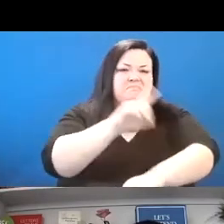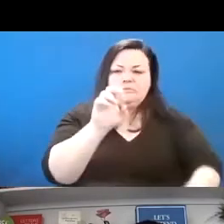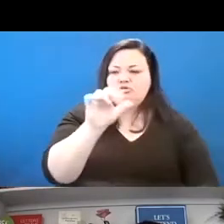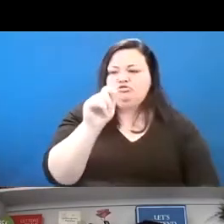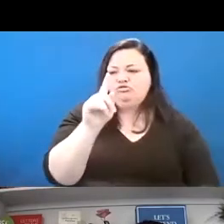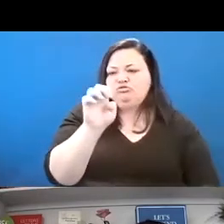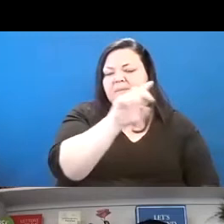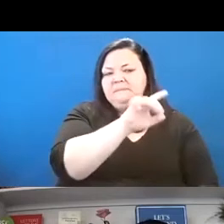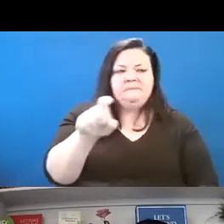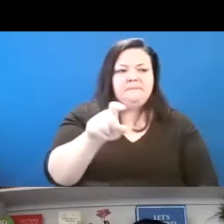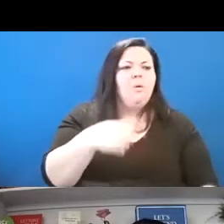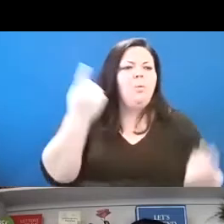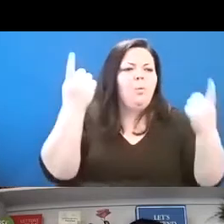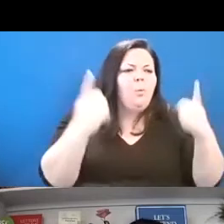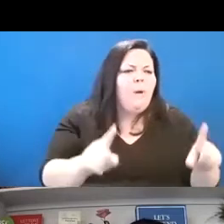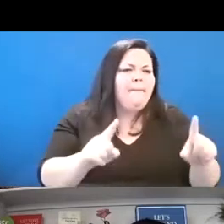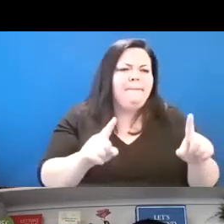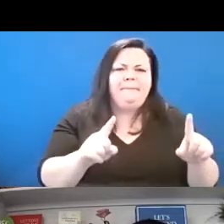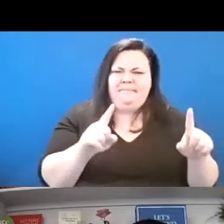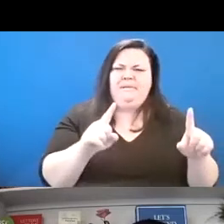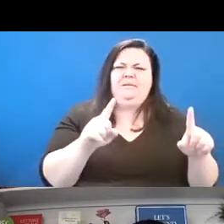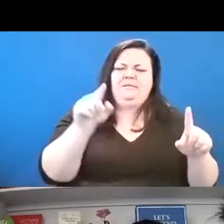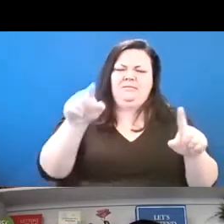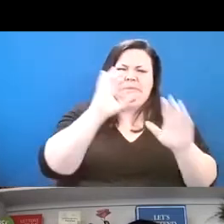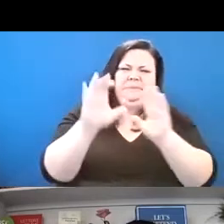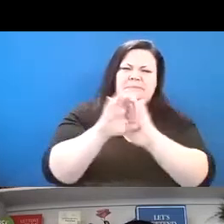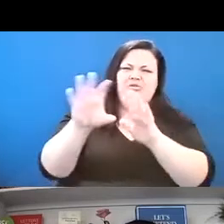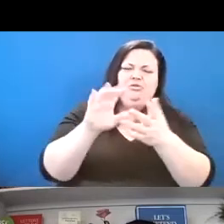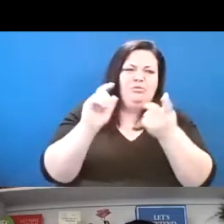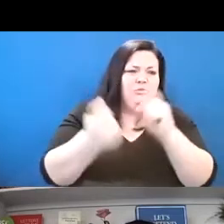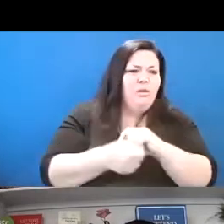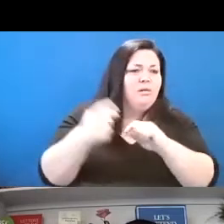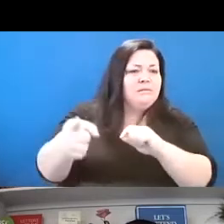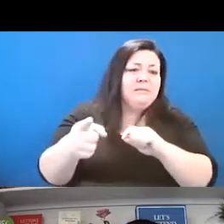What happens to a meme deferred? Does he thirst trap on Instagram?